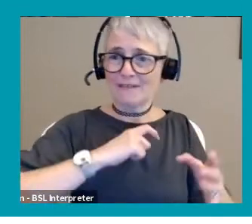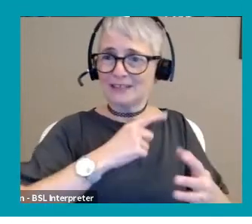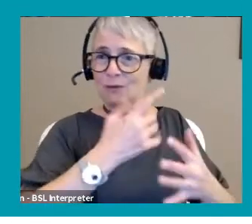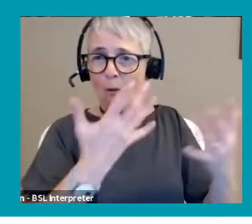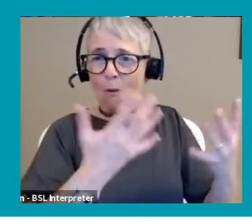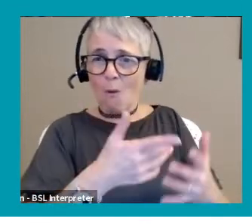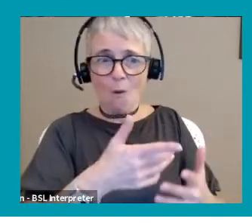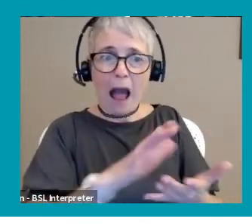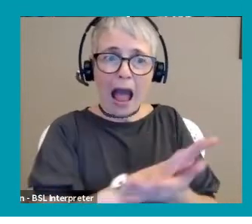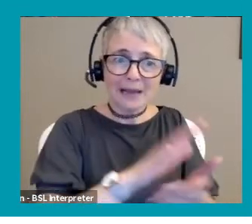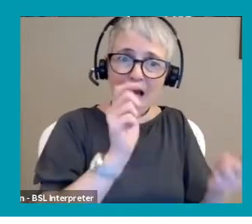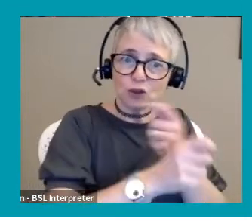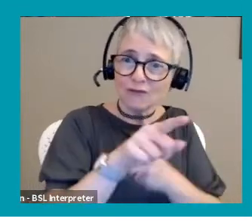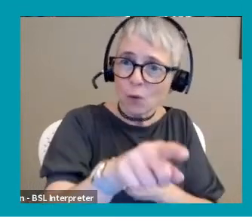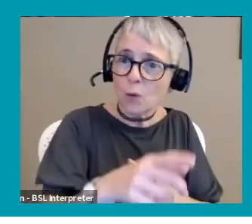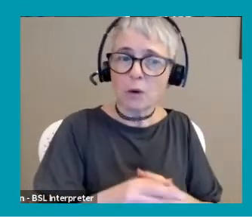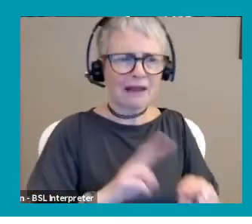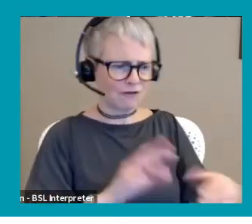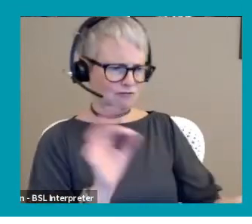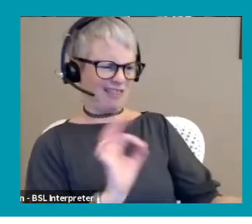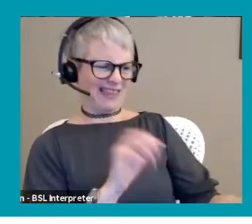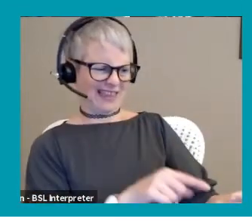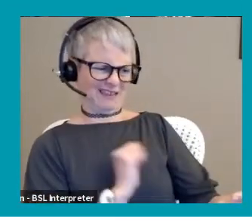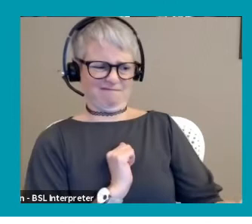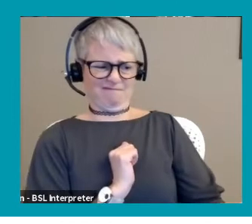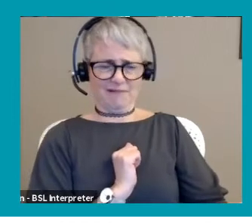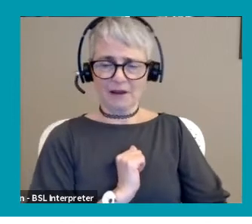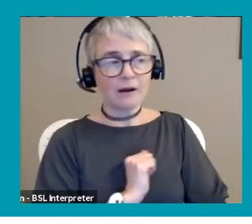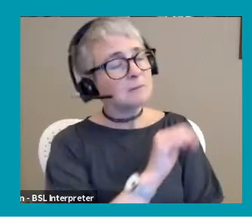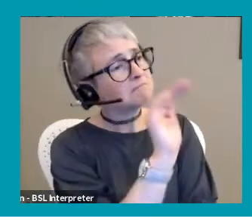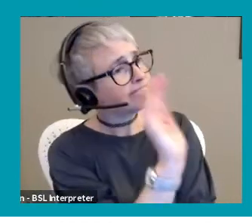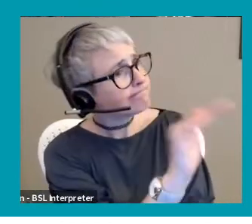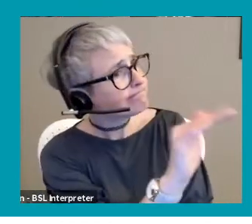If they don't find out first and have that conversation with them.